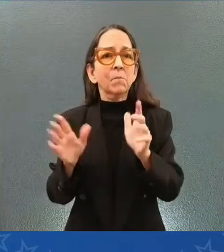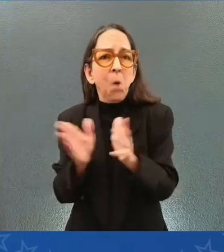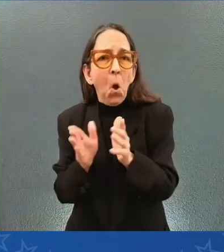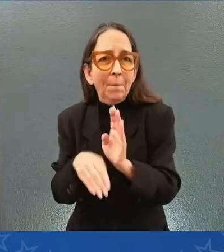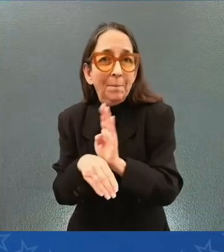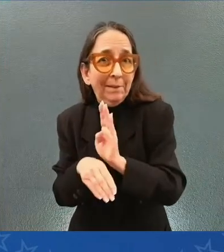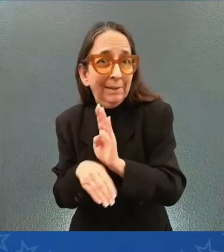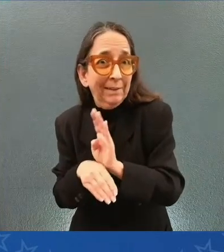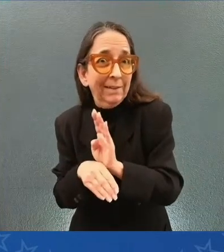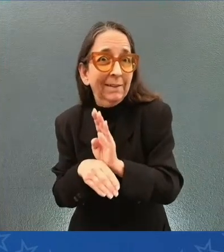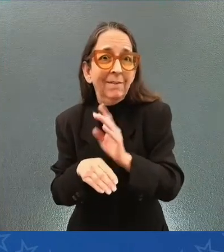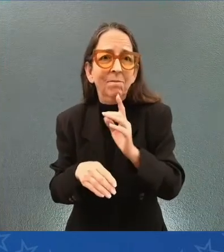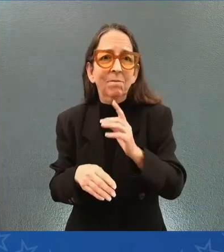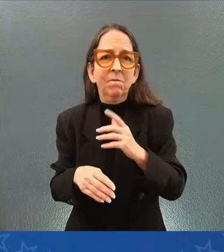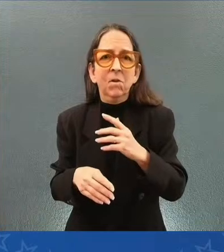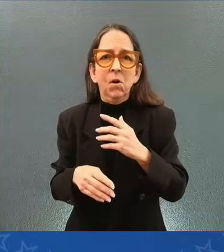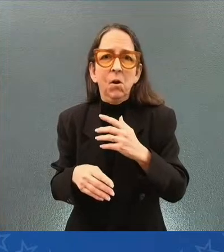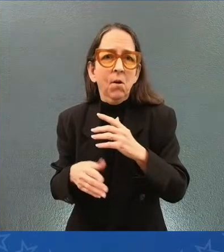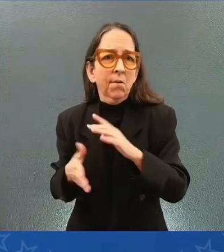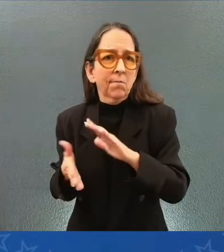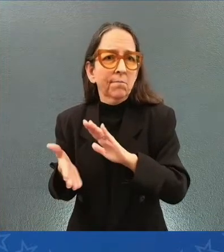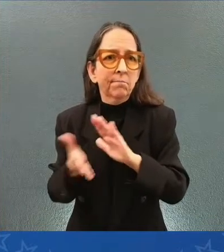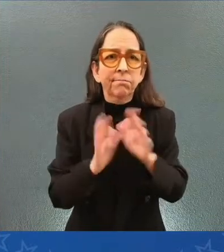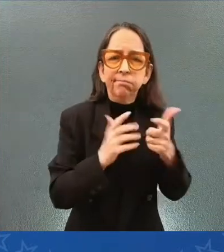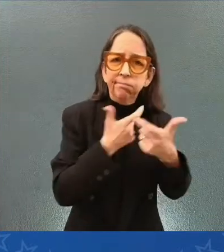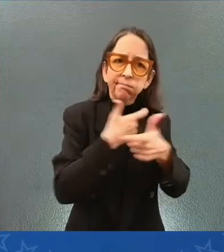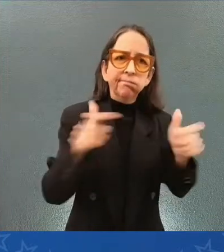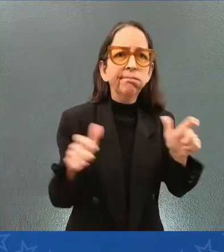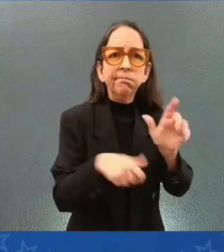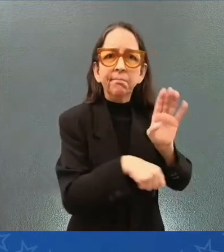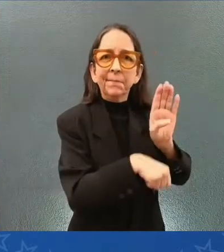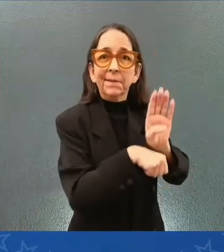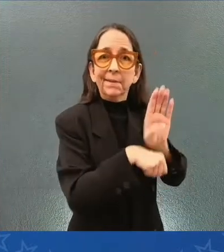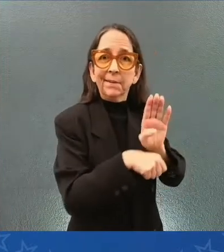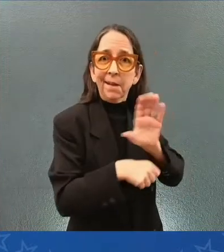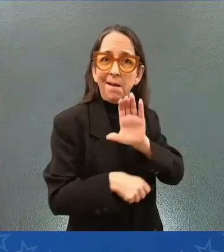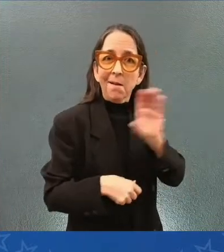leaving a lasting imprint on the world of fashion, fragrance, furniture, and beyond.